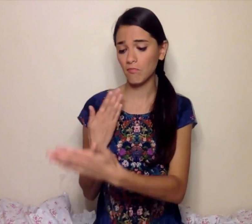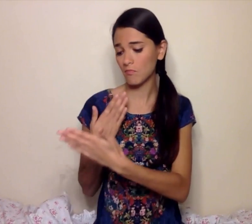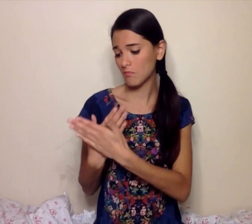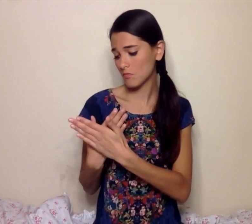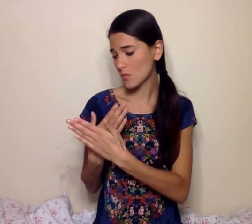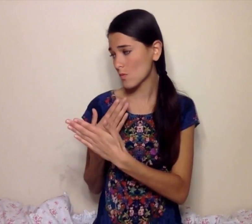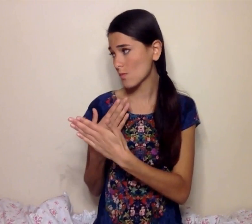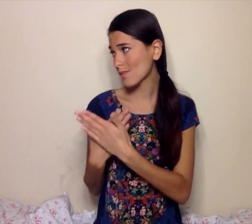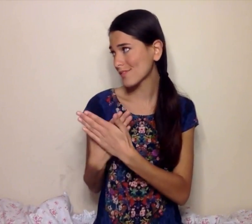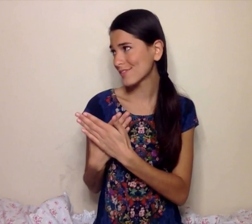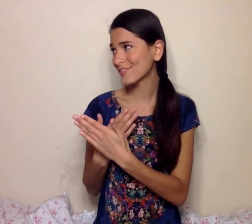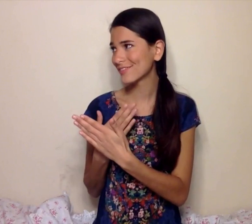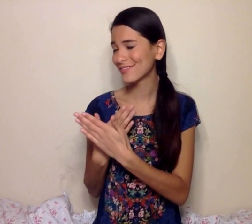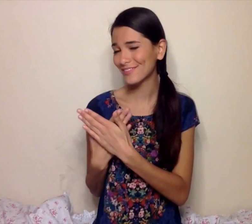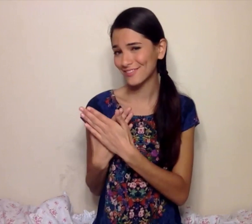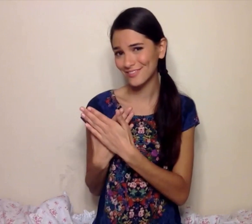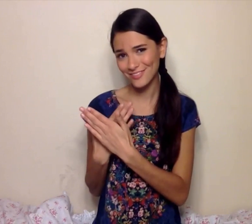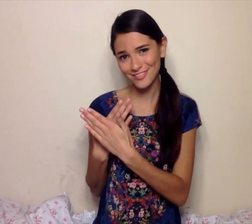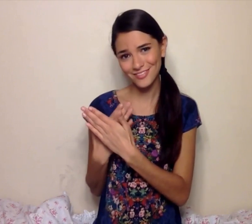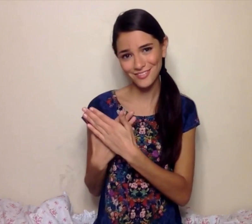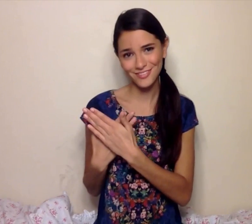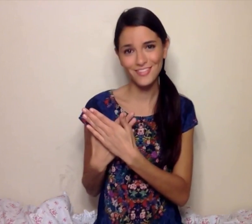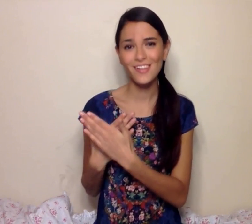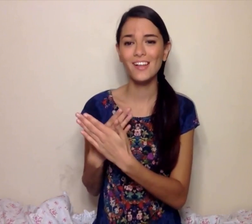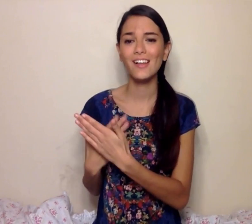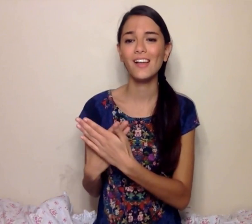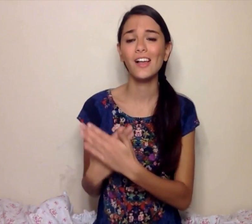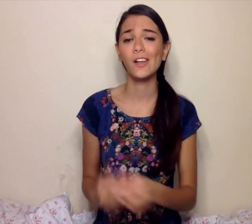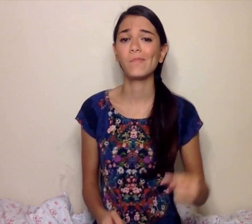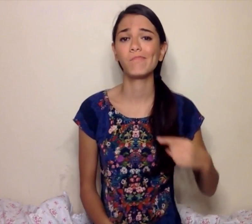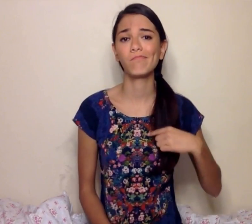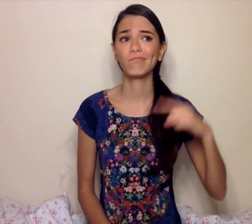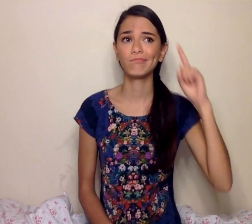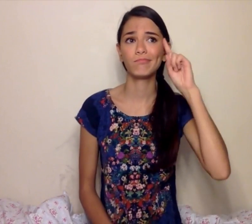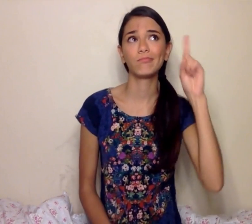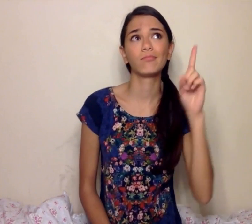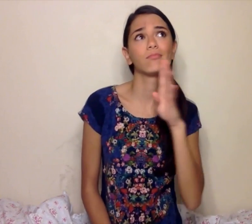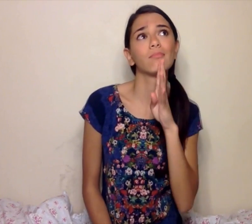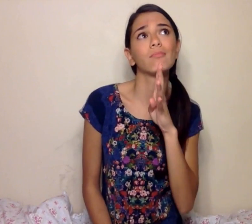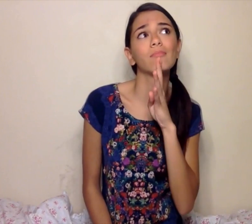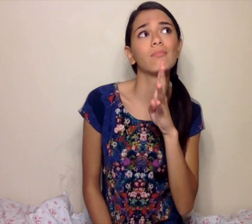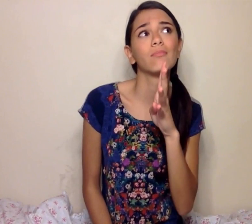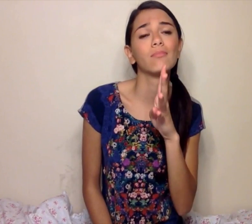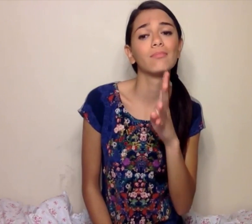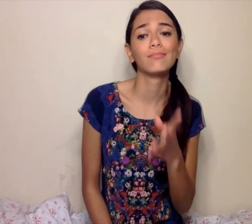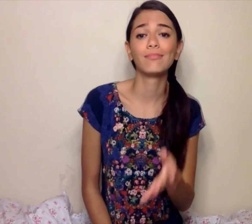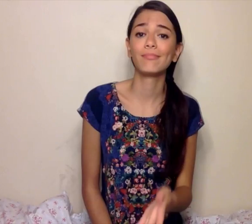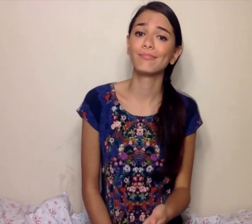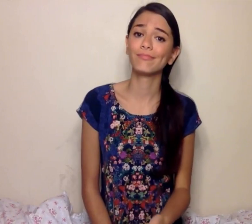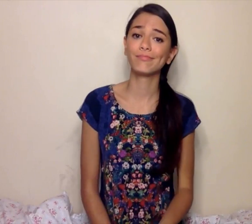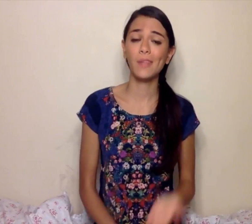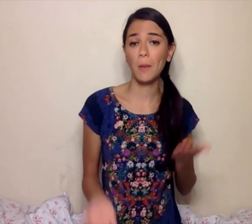Place your head on my beating heart I'm thinking out loud